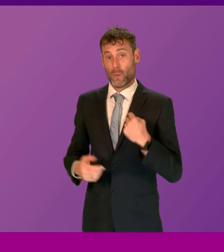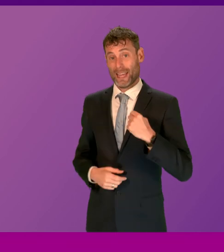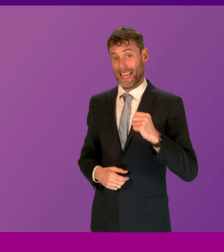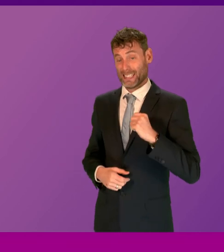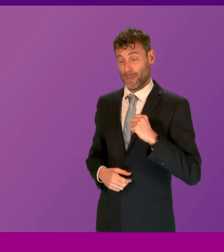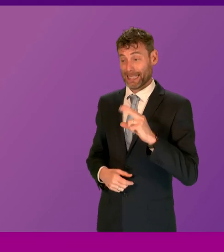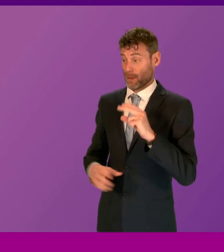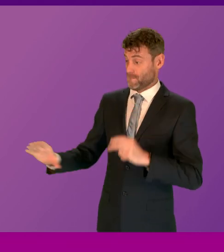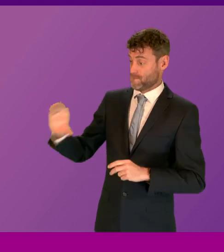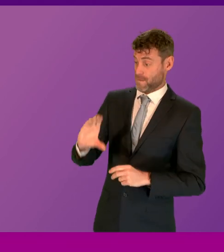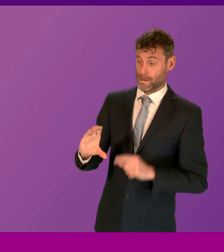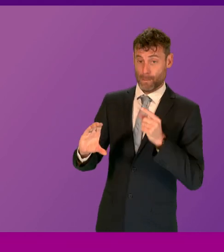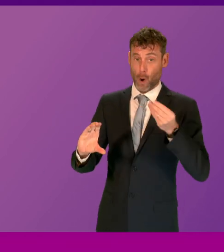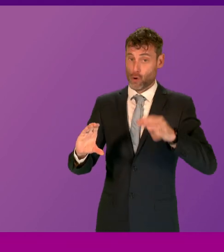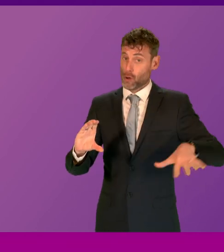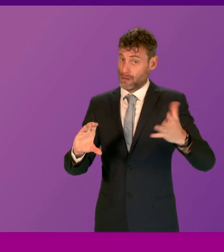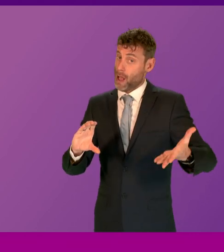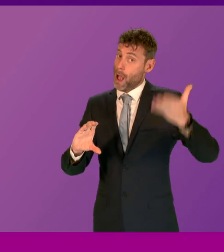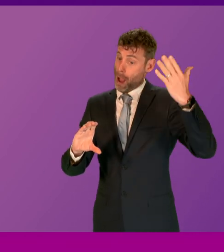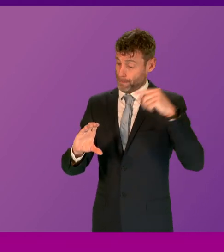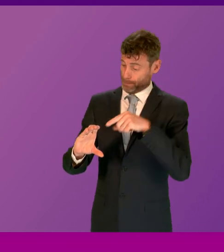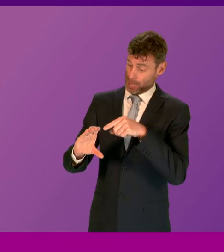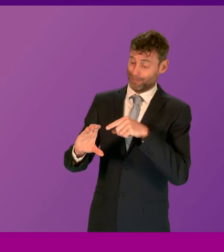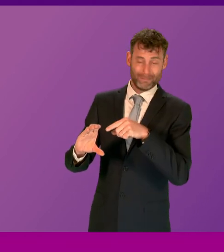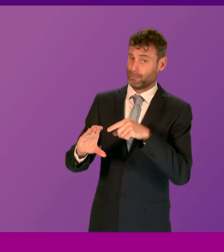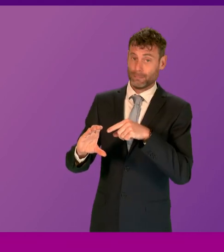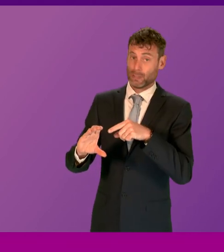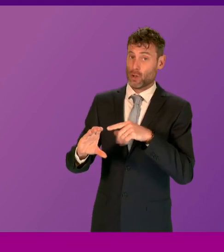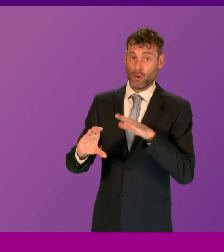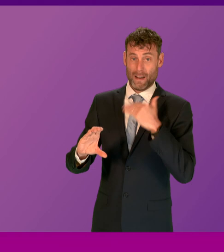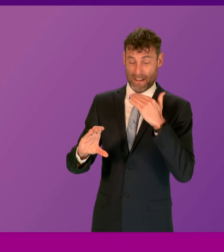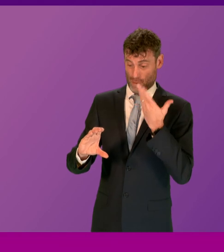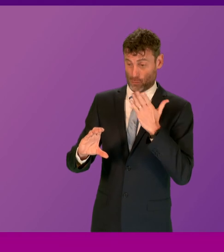terms by £1.3 billion by 2027-28.